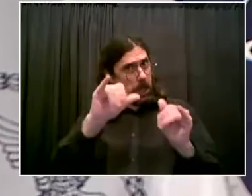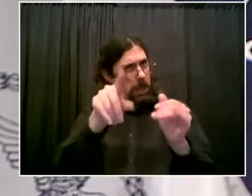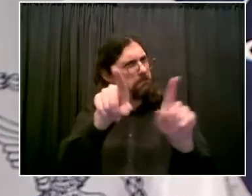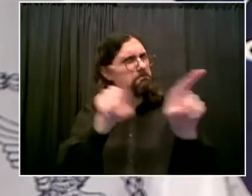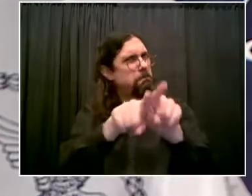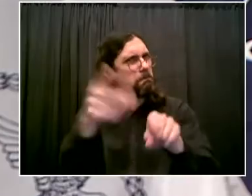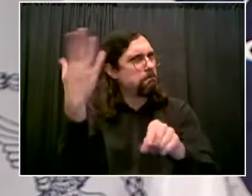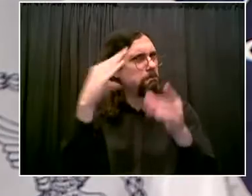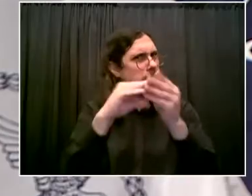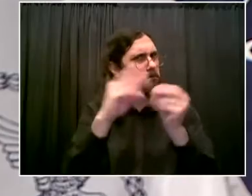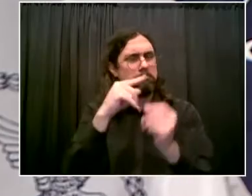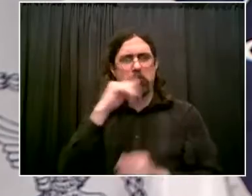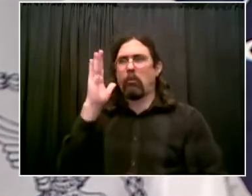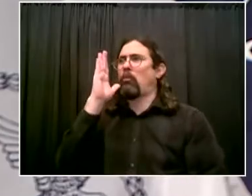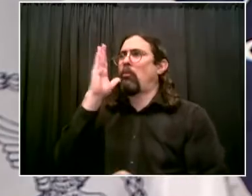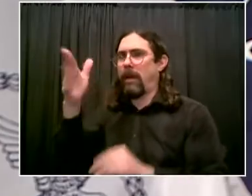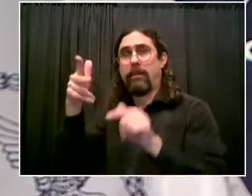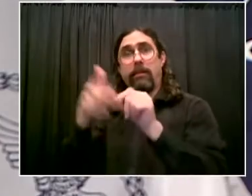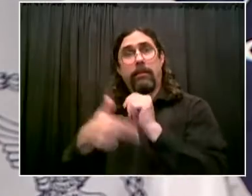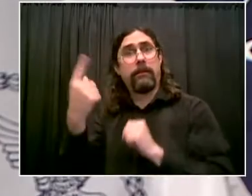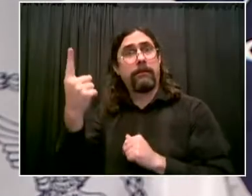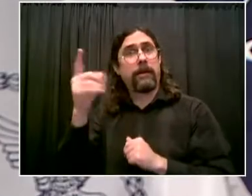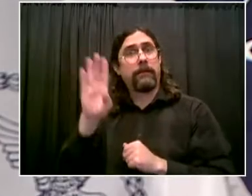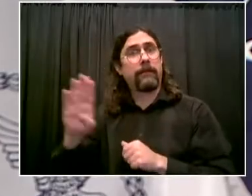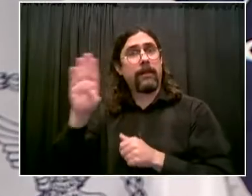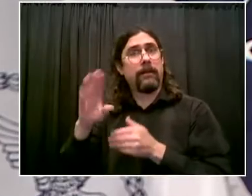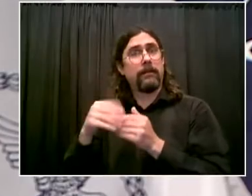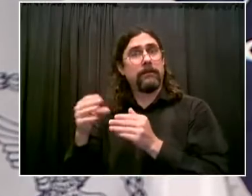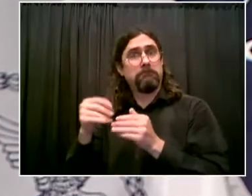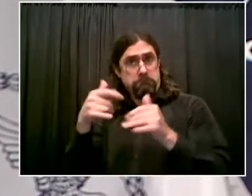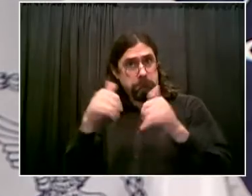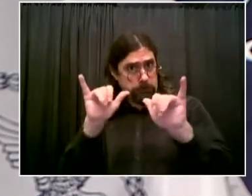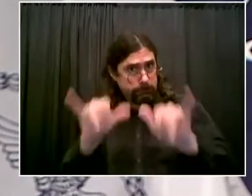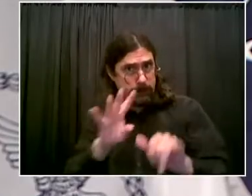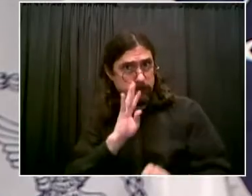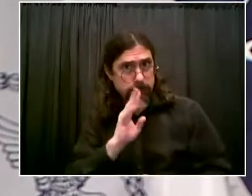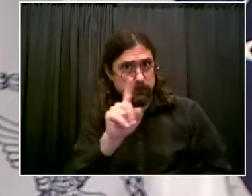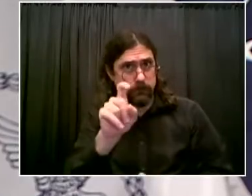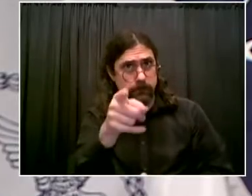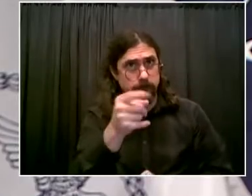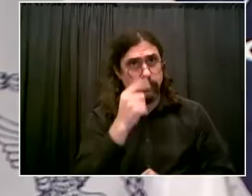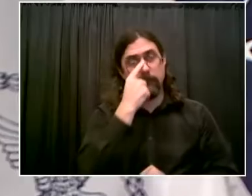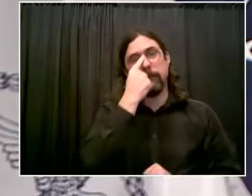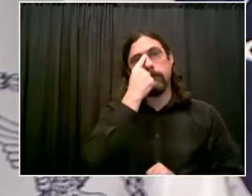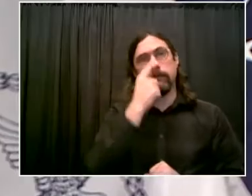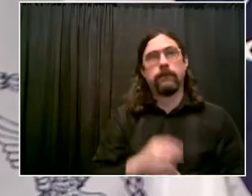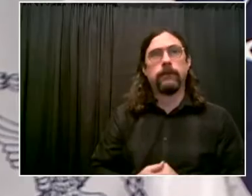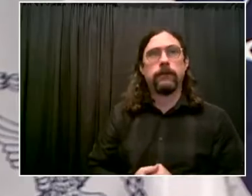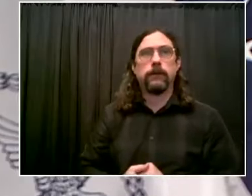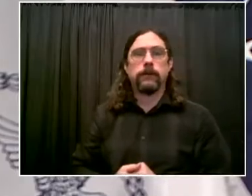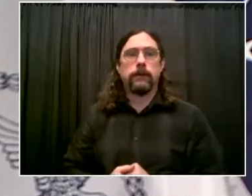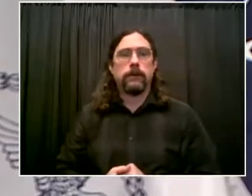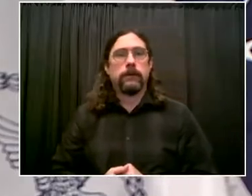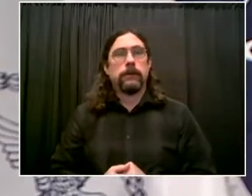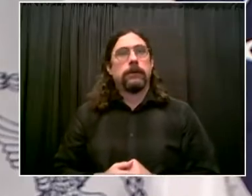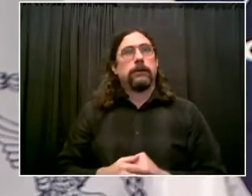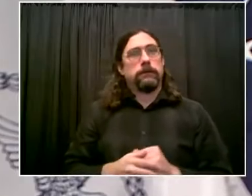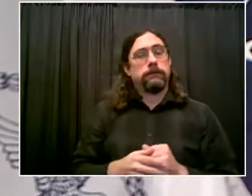CLEAR AT THE TIME SOME FUNCTIONS WERE MOVED TO OTHER AGENCIS,E CIVILIAN AGENCIES WE THOUGHT MADE